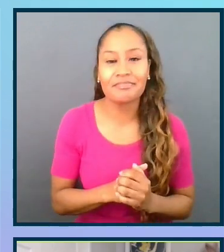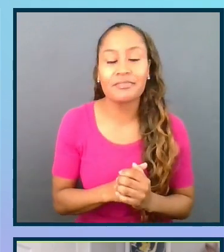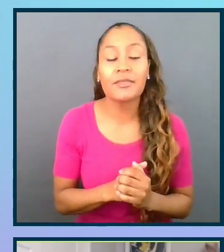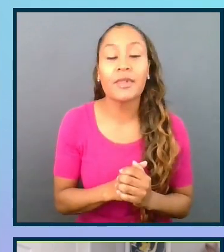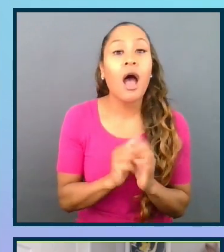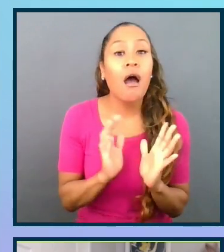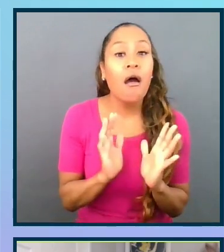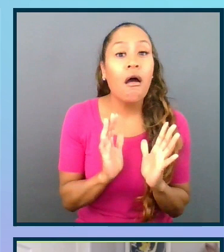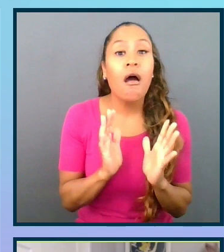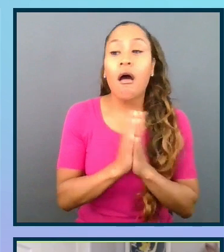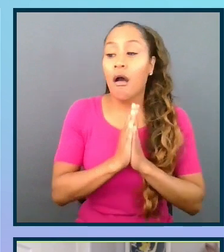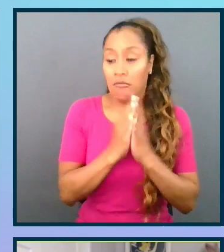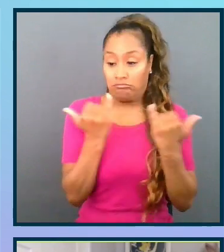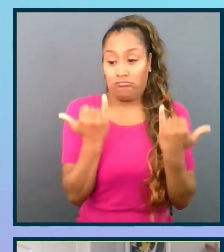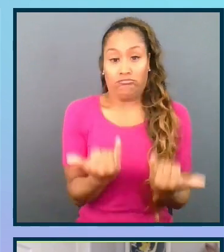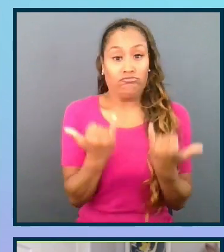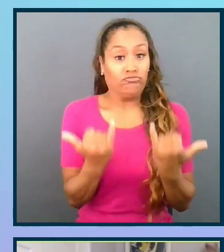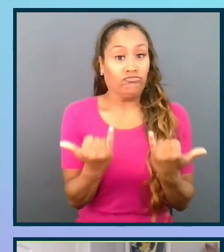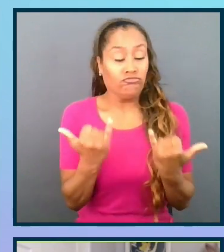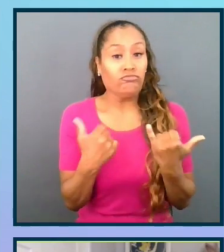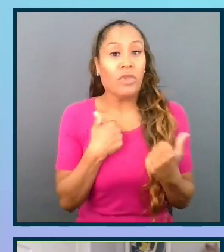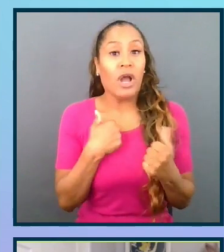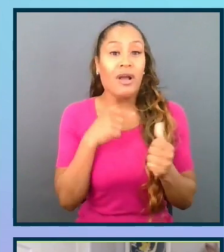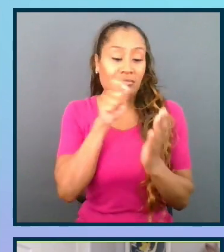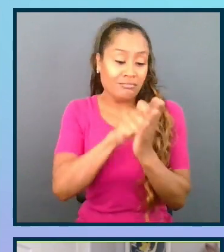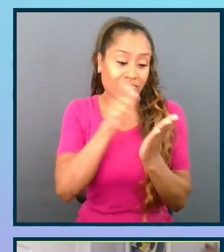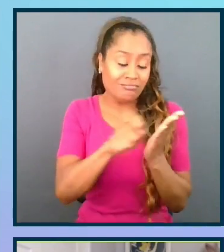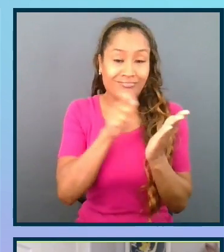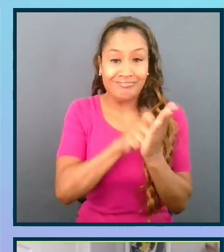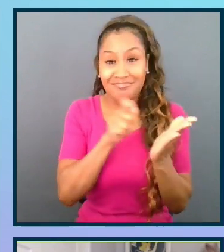I am currently working on a book that is hopefully gonna be coming out